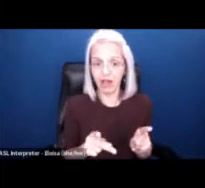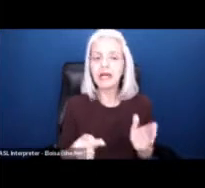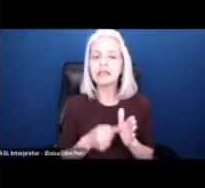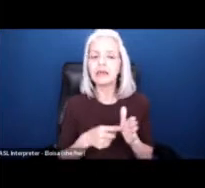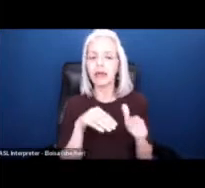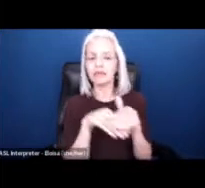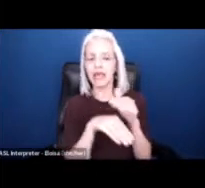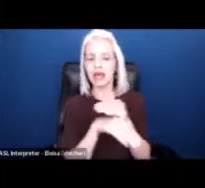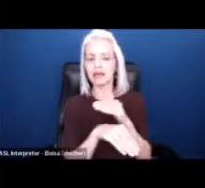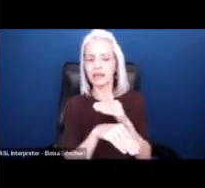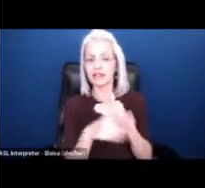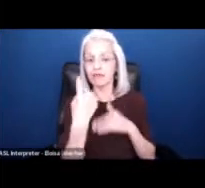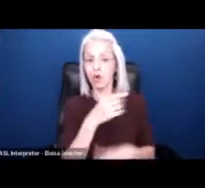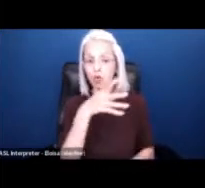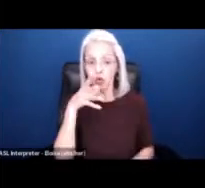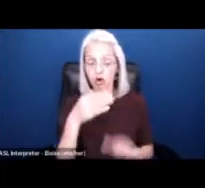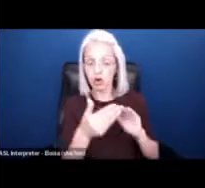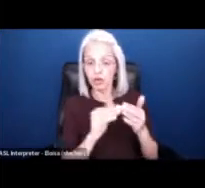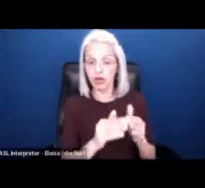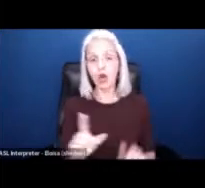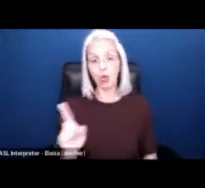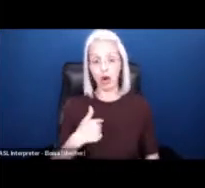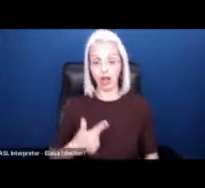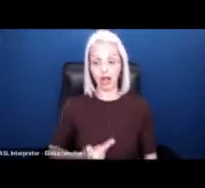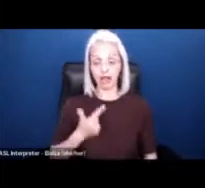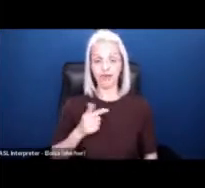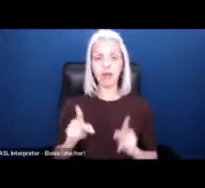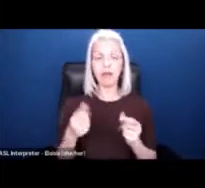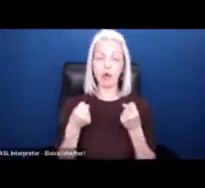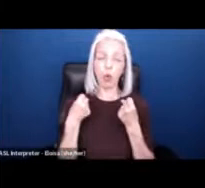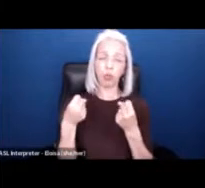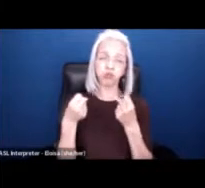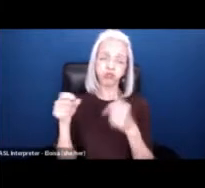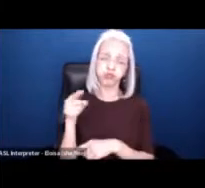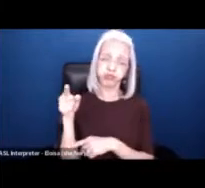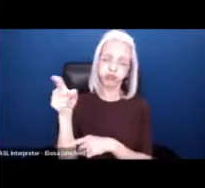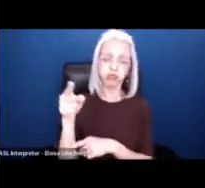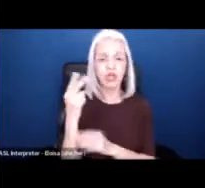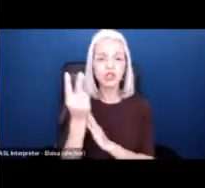communities, in the communities where I live, people will drive, maybe up to two hours, one way